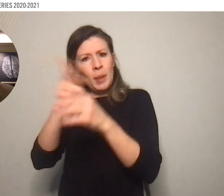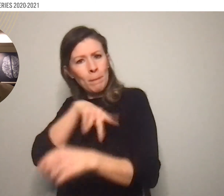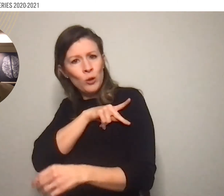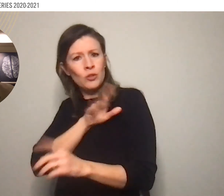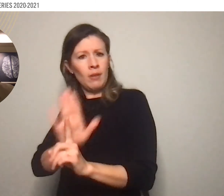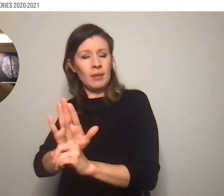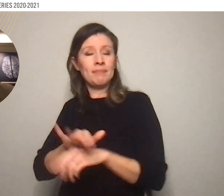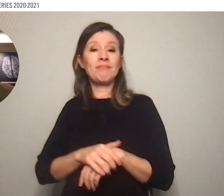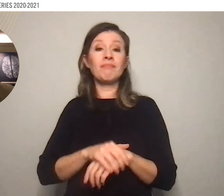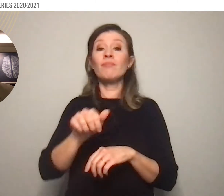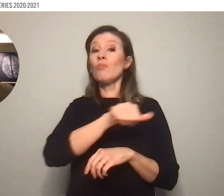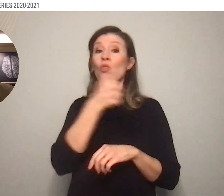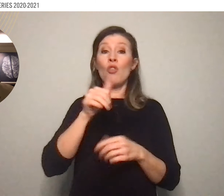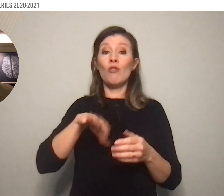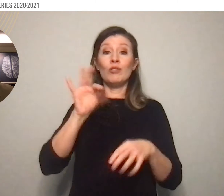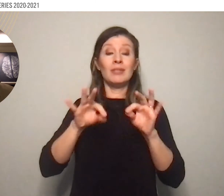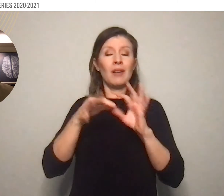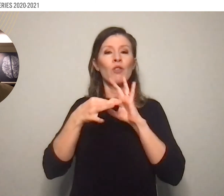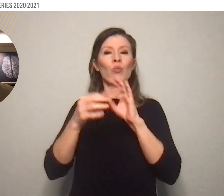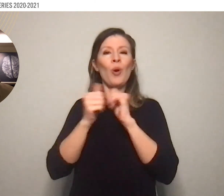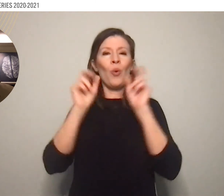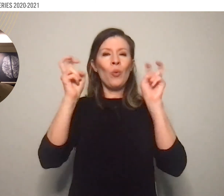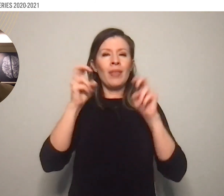that has grown in recent years is related to what we call the developmental programming.